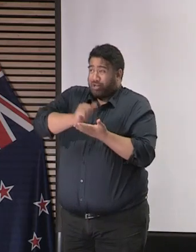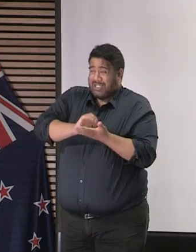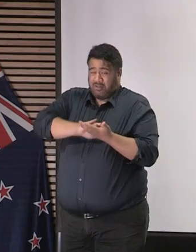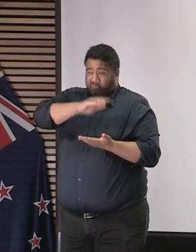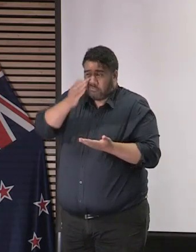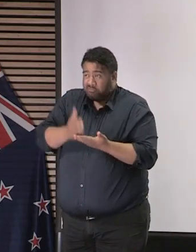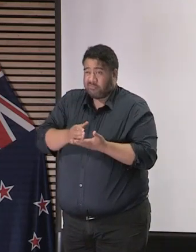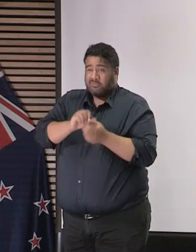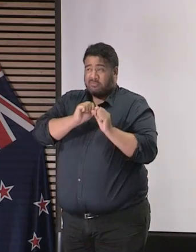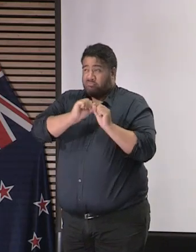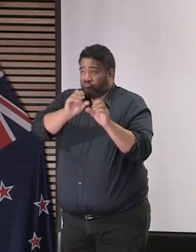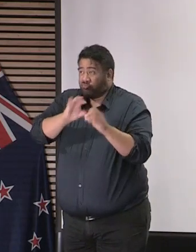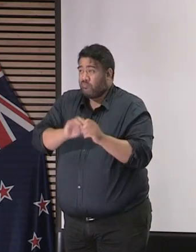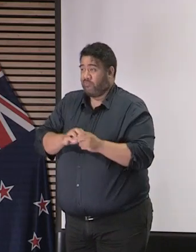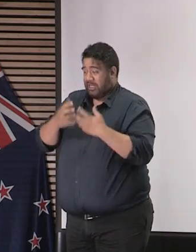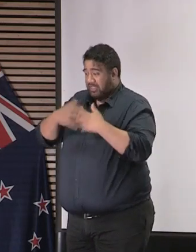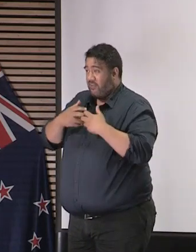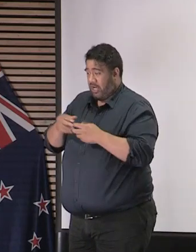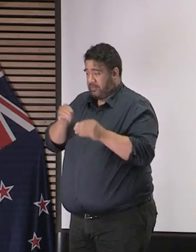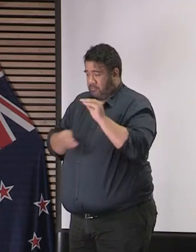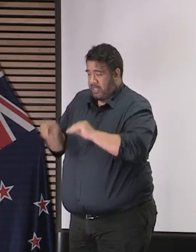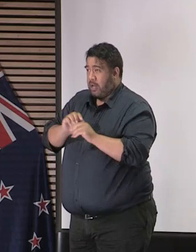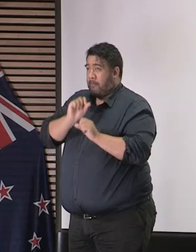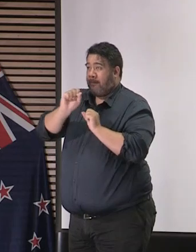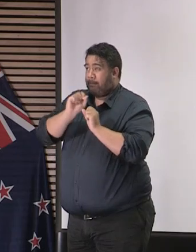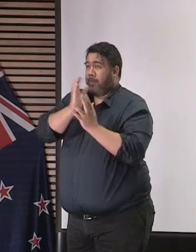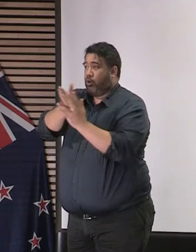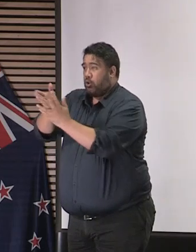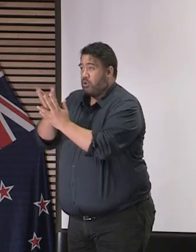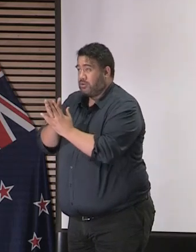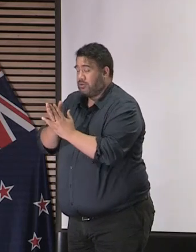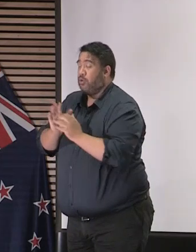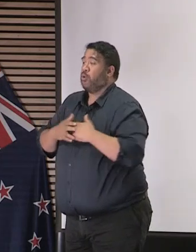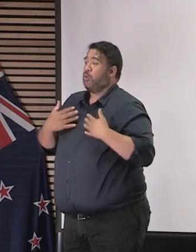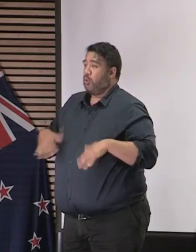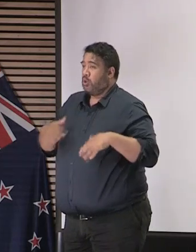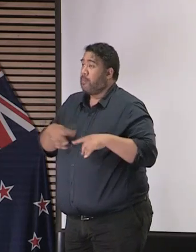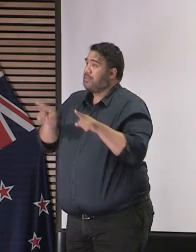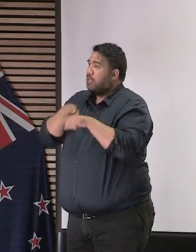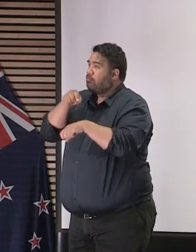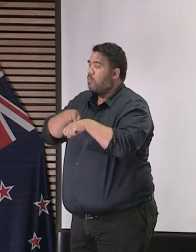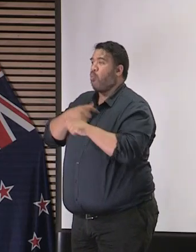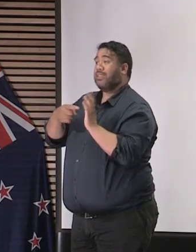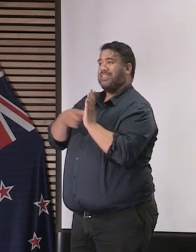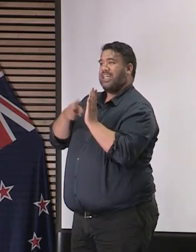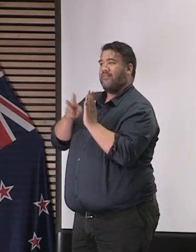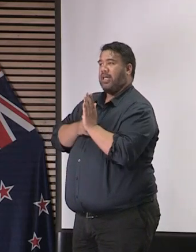early learning from that point onwards. While we are getting packs printed and delivered, while we are getting device